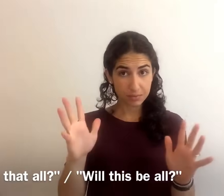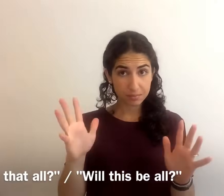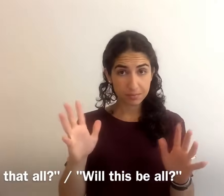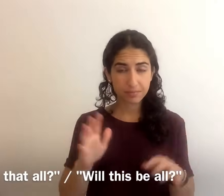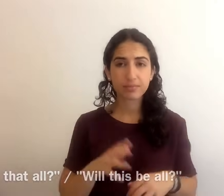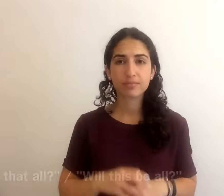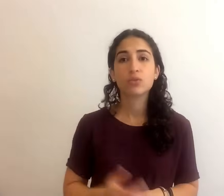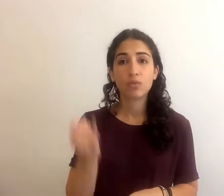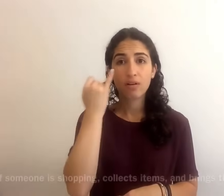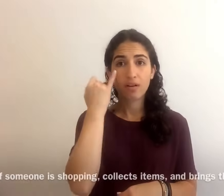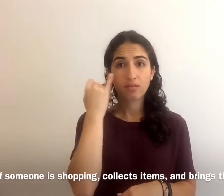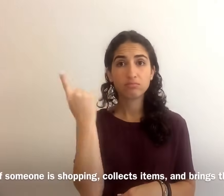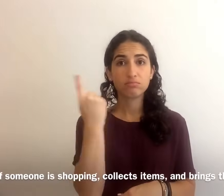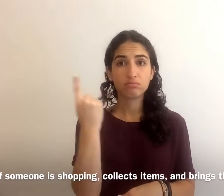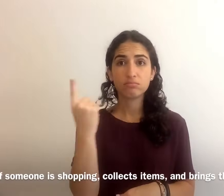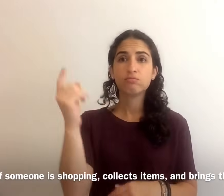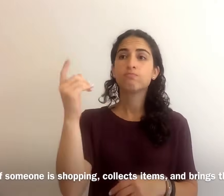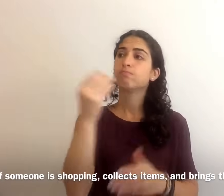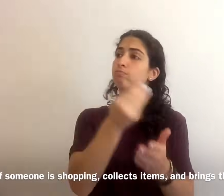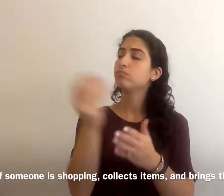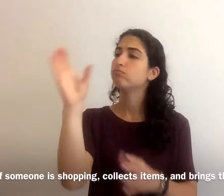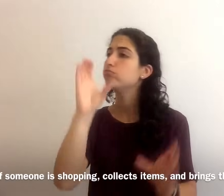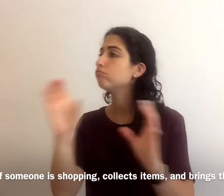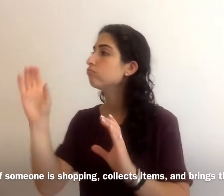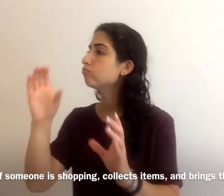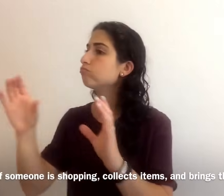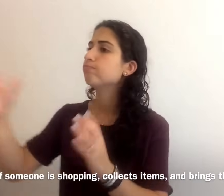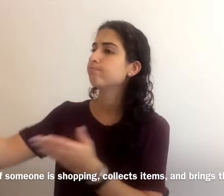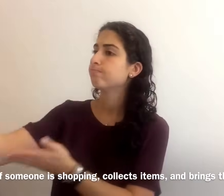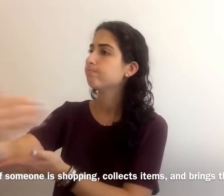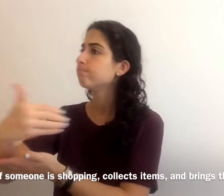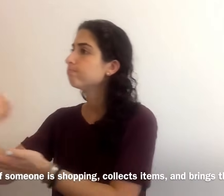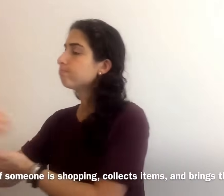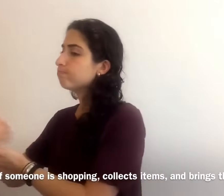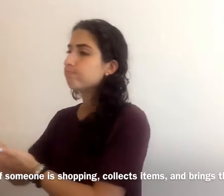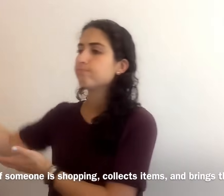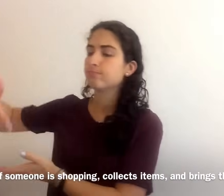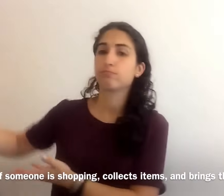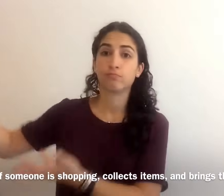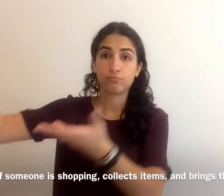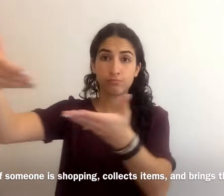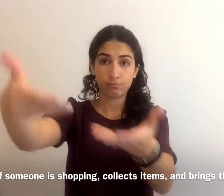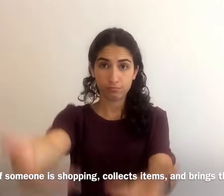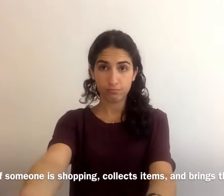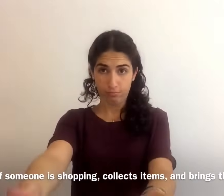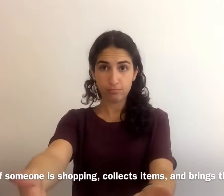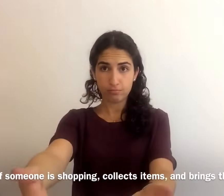"are you ready?" you can also point to items and say "is this all?" so if someone's shopping, maybecollecting things and bringing them to you and ready to pay, you can sign "is this all?"